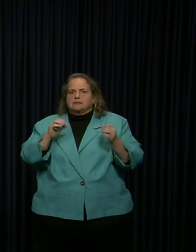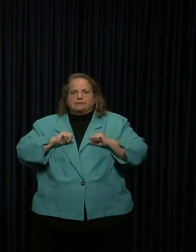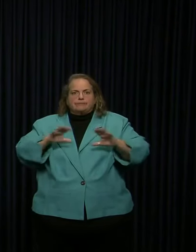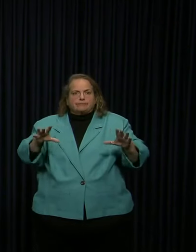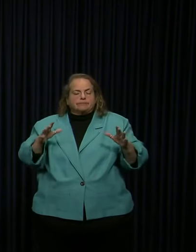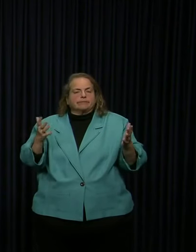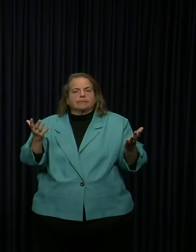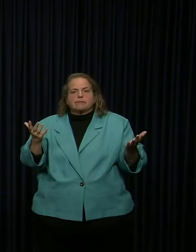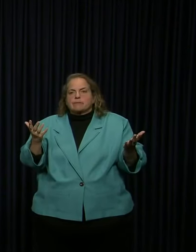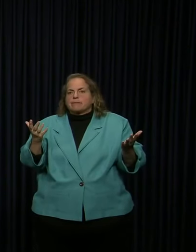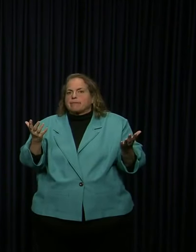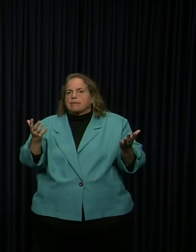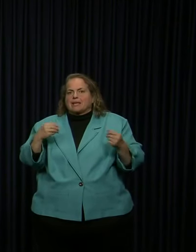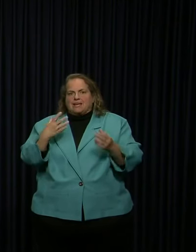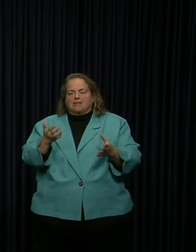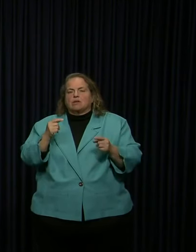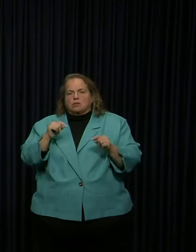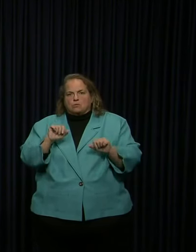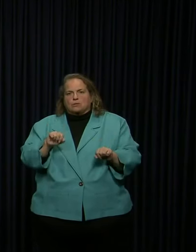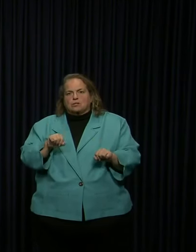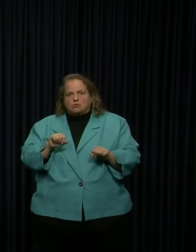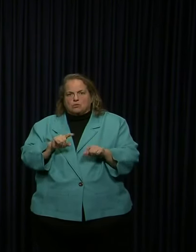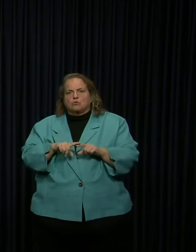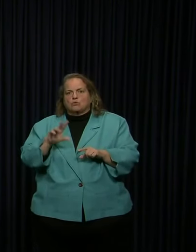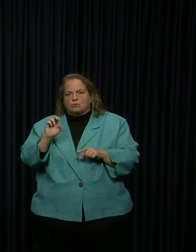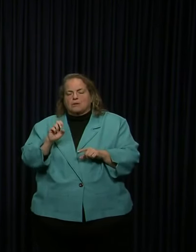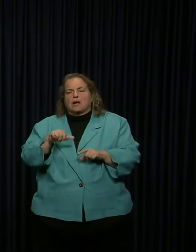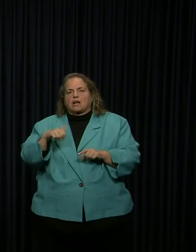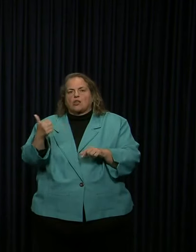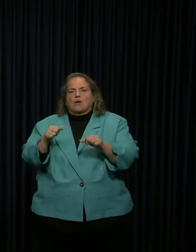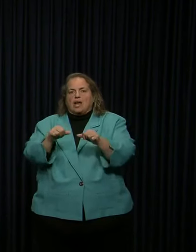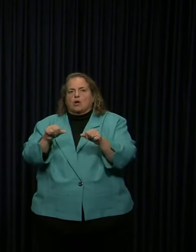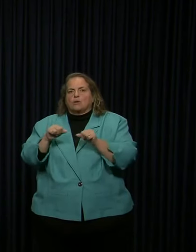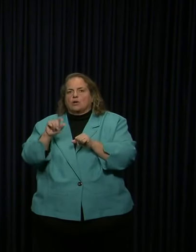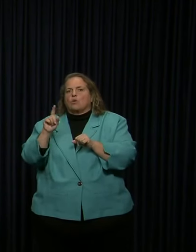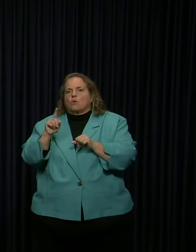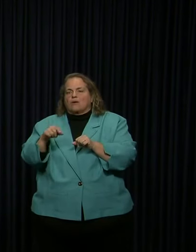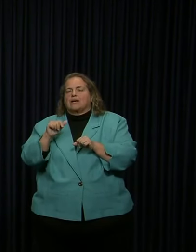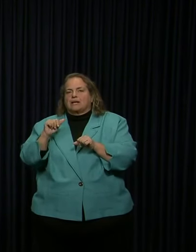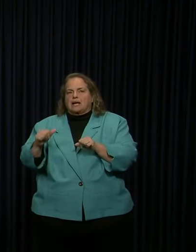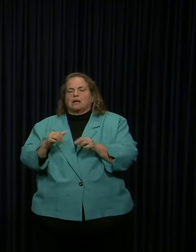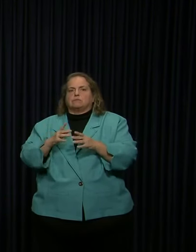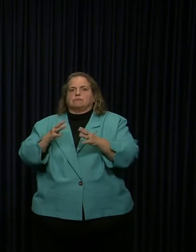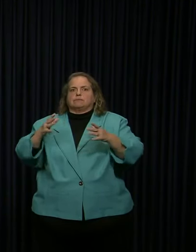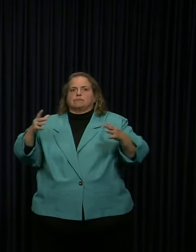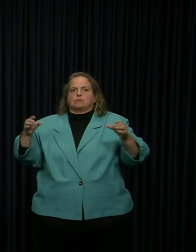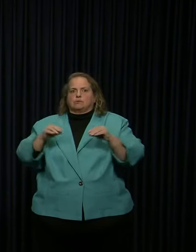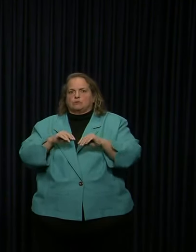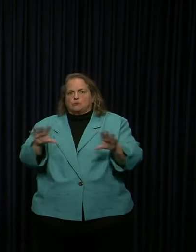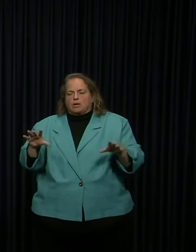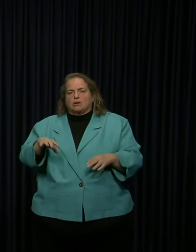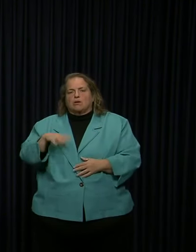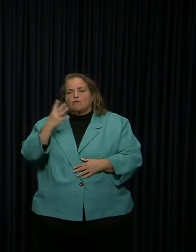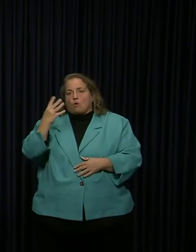THINKING ABOUT THEM. EVER IN THE ICU AT LEAST 259. CURRENTLY IN THE ICU 136.